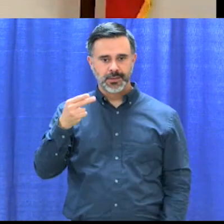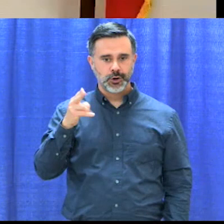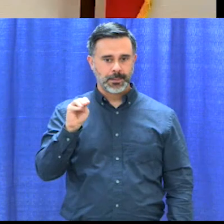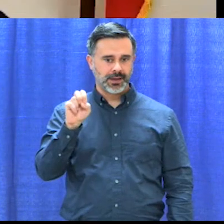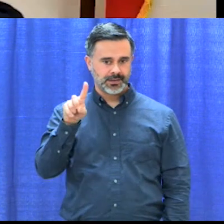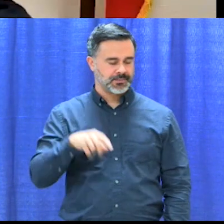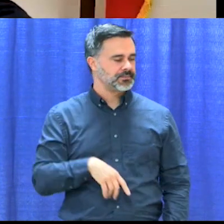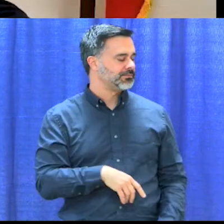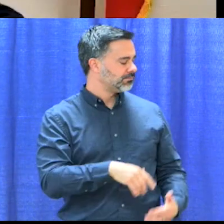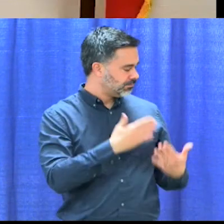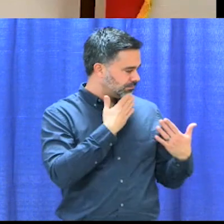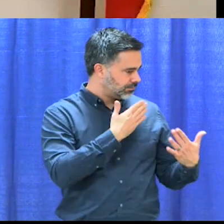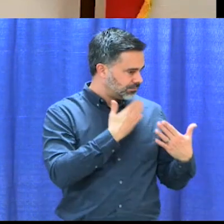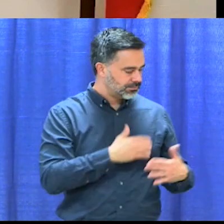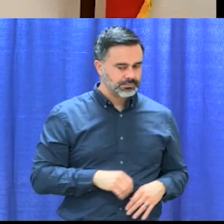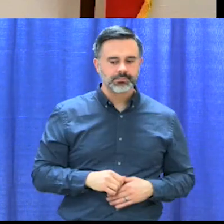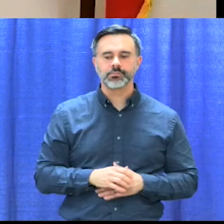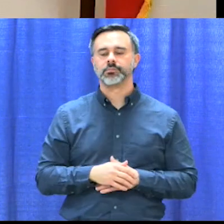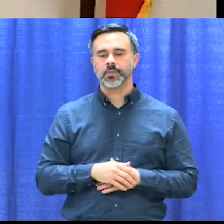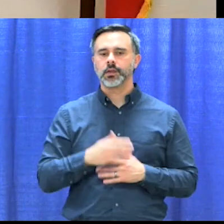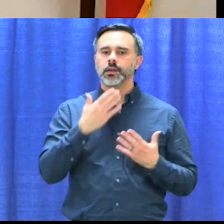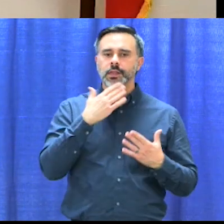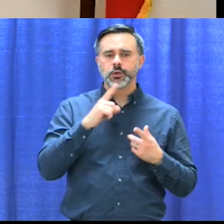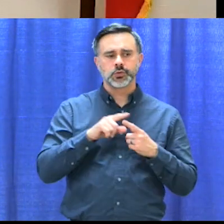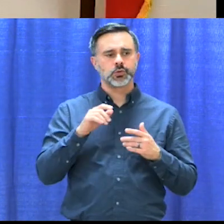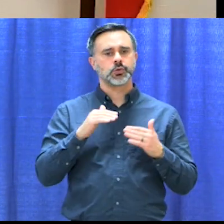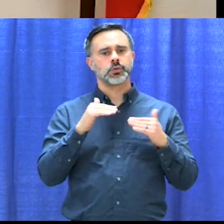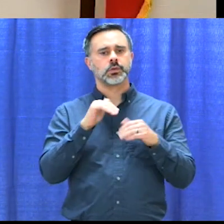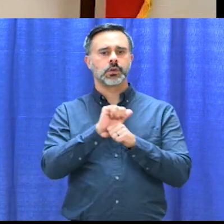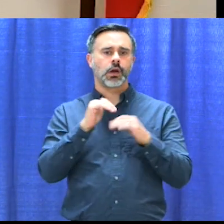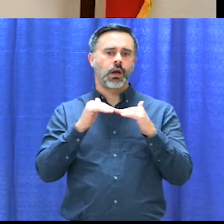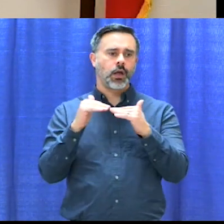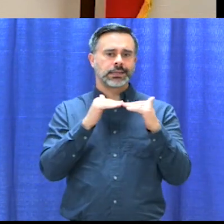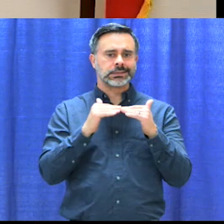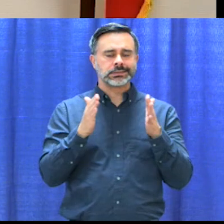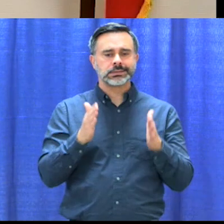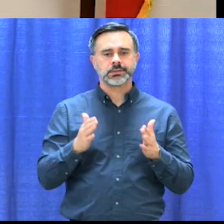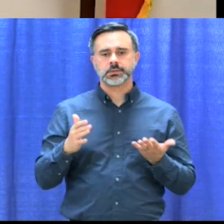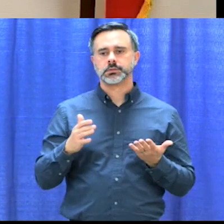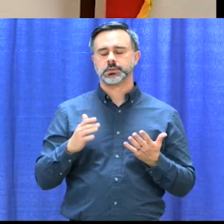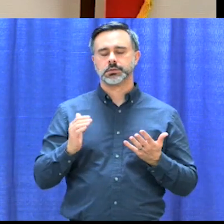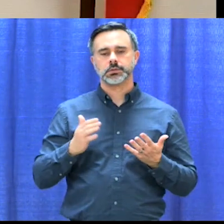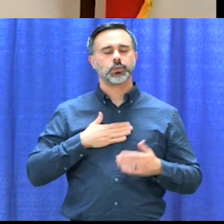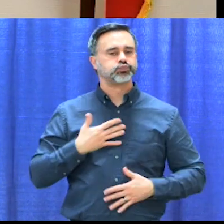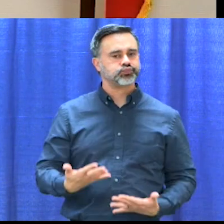I like how you work and thank you to our colleagues for being willing to head up that subcommittee